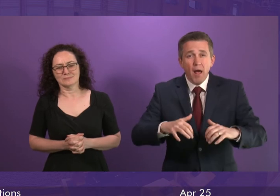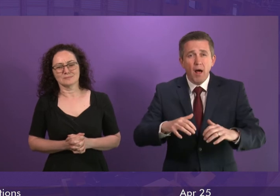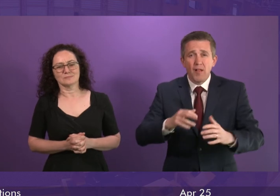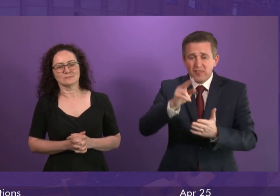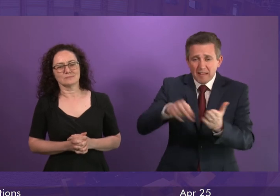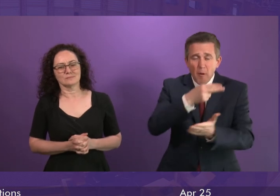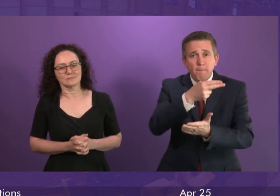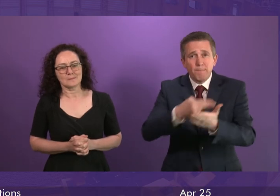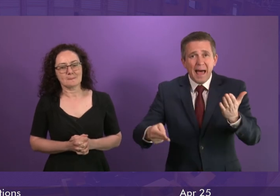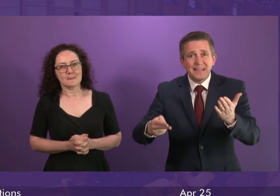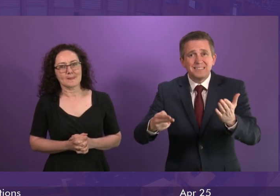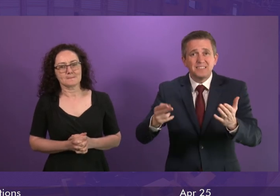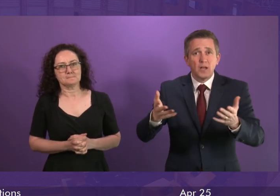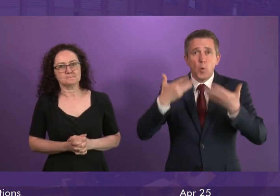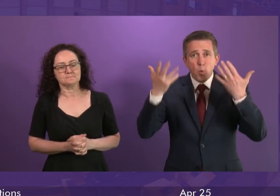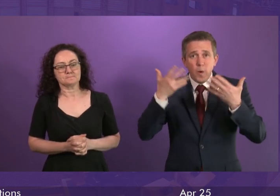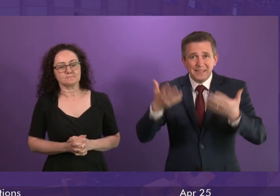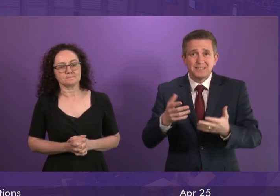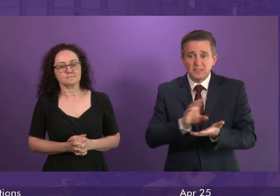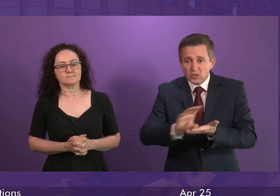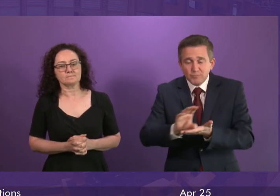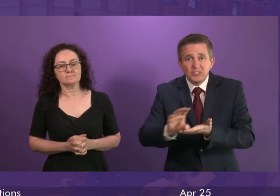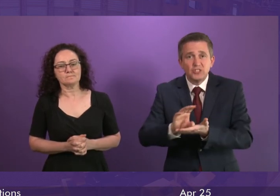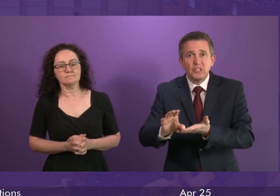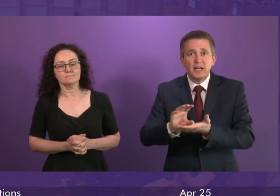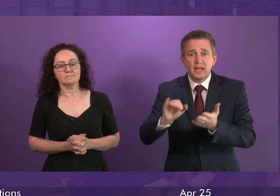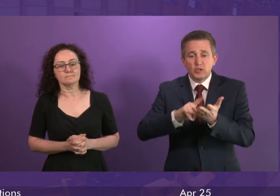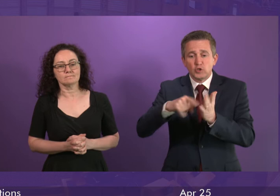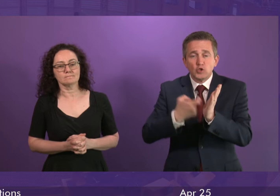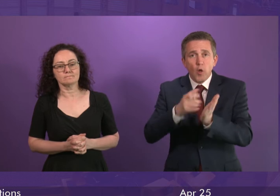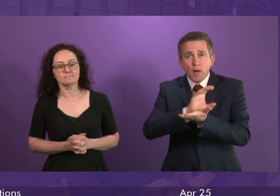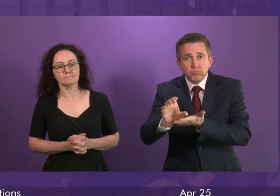wind, scrapped warm home subsidies and solar subsidies, sold off the Green Investment Bank,